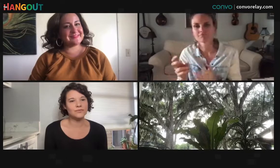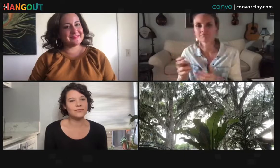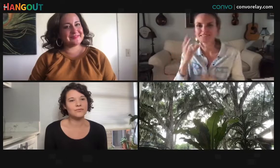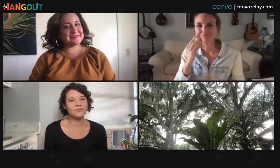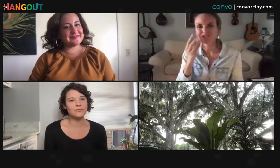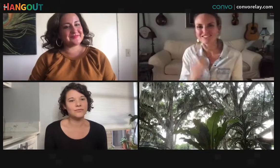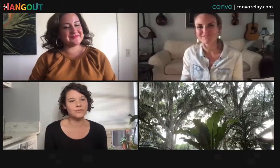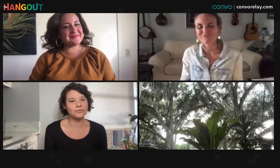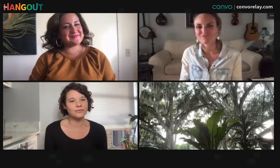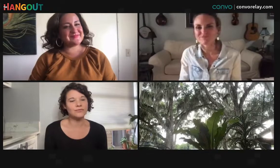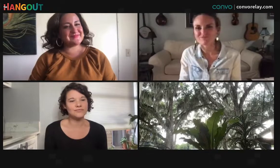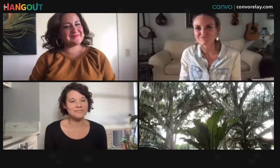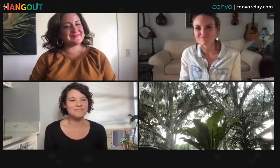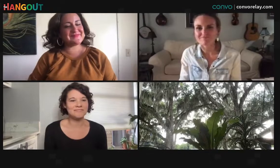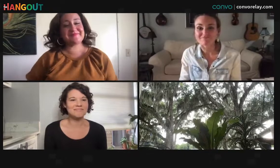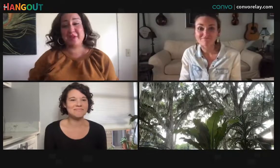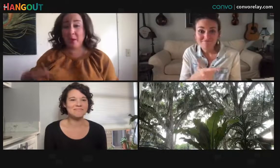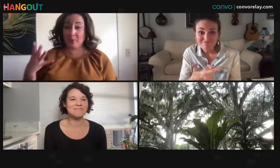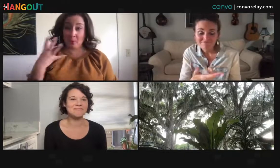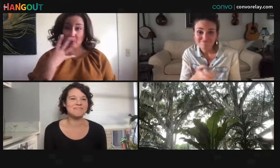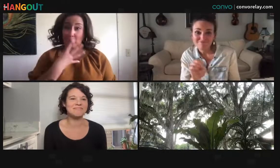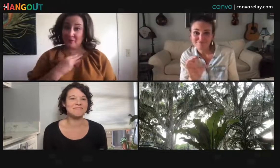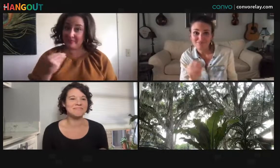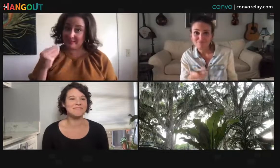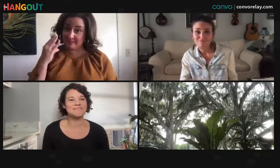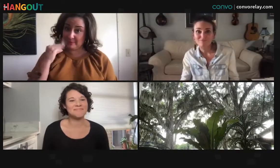for general guiding the routine or the experience that we share